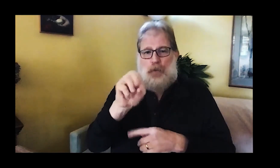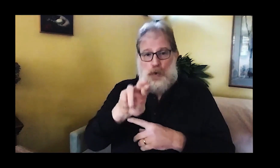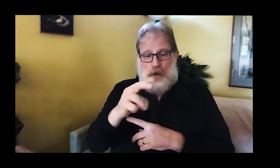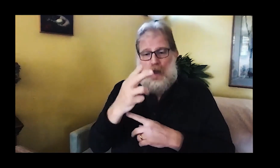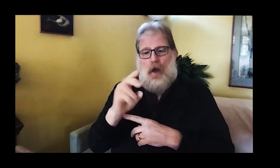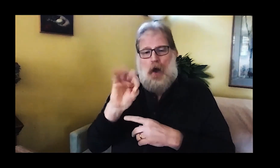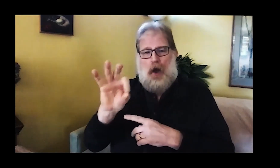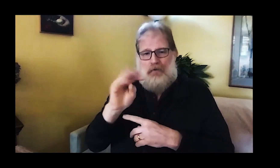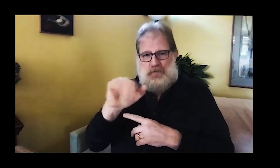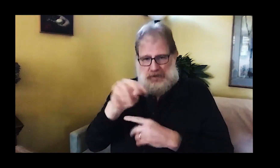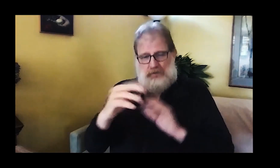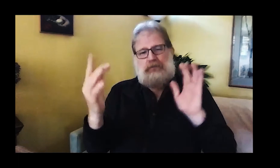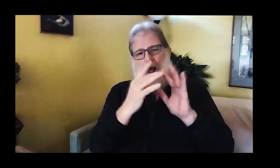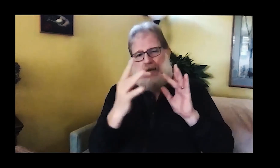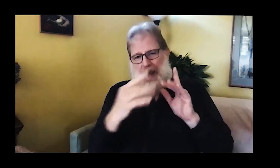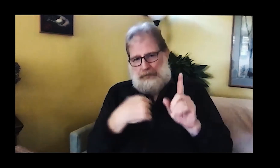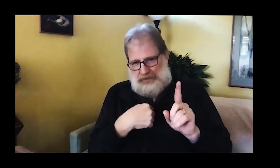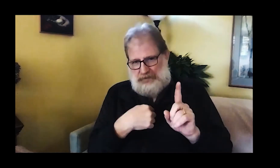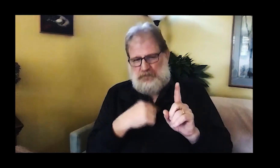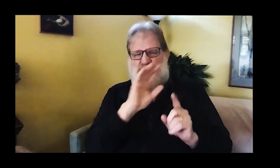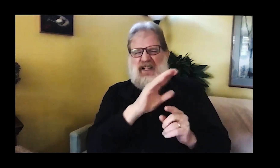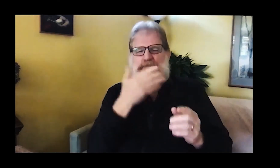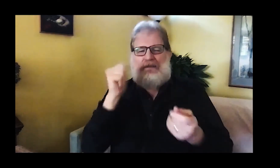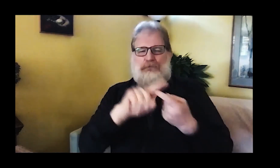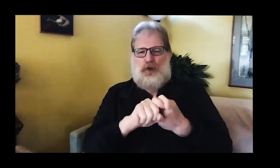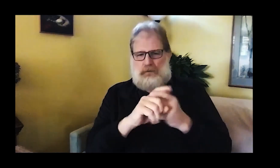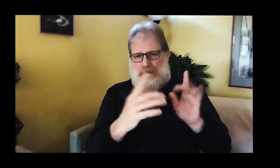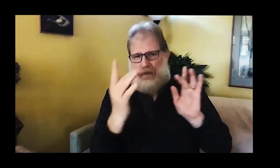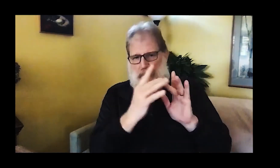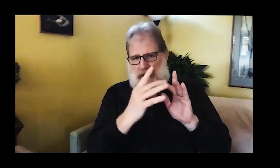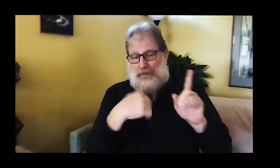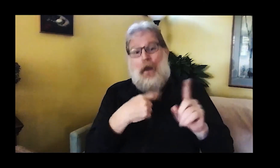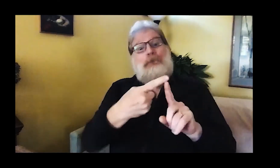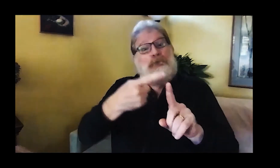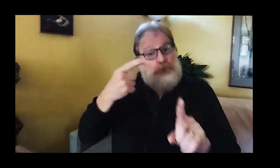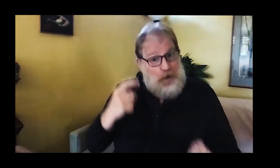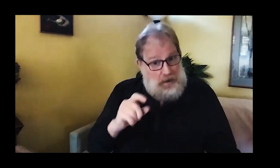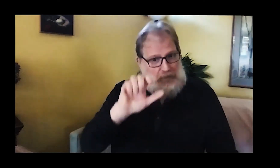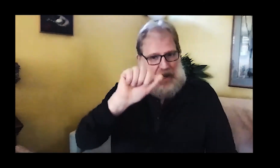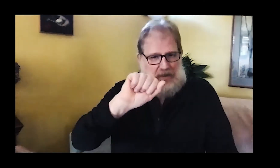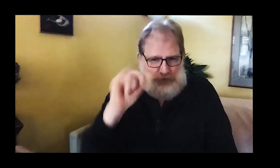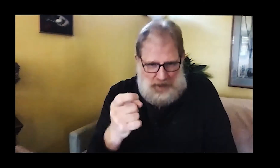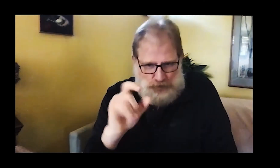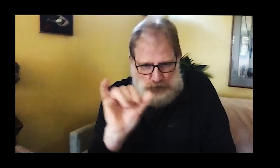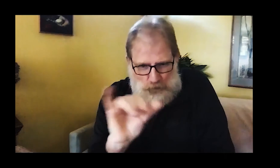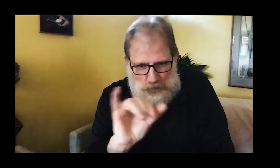Hoffman contacted me, his best friend actually, contacted me - another connection from ‘Ajax’,